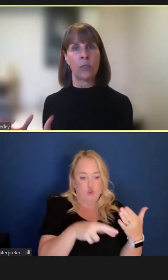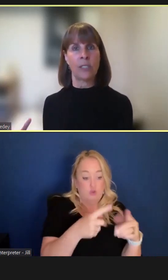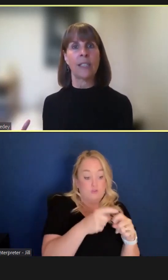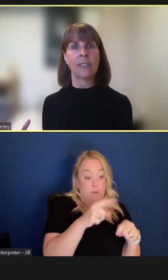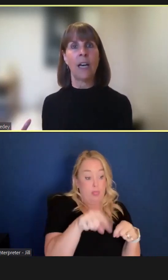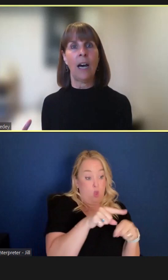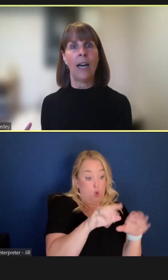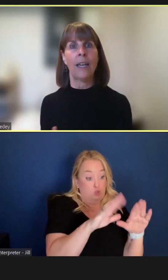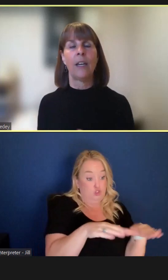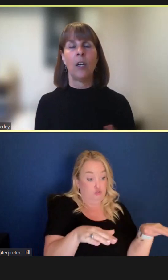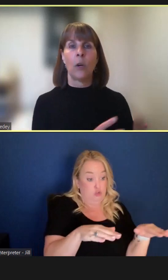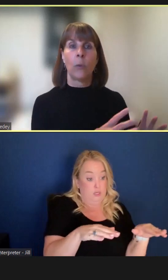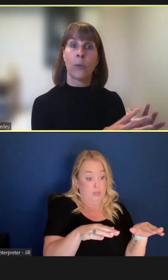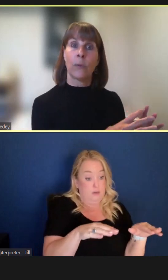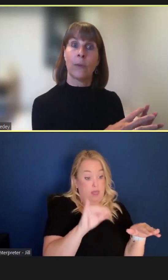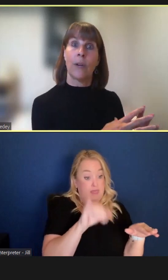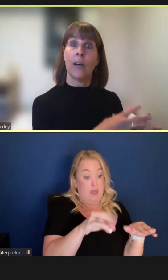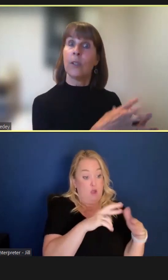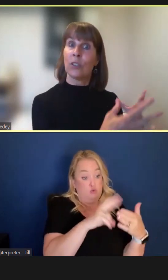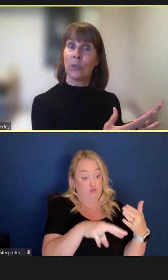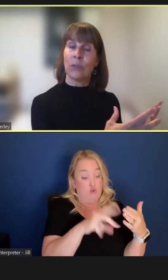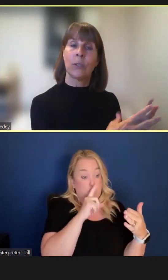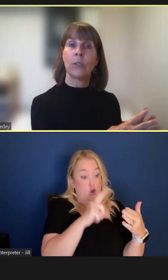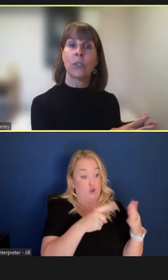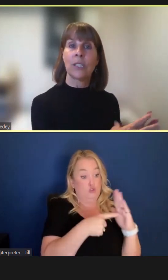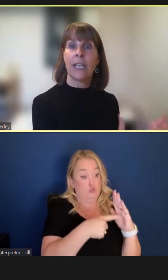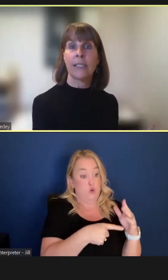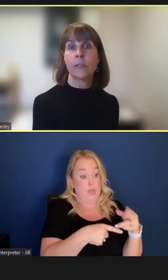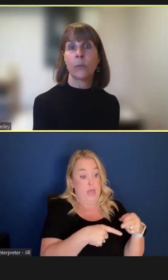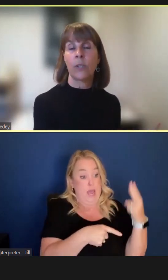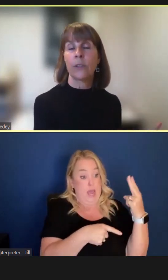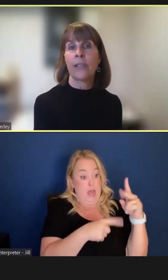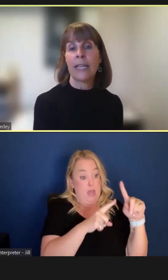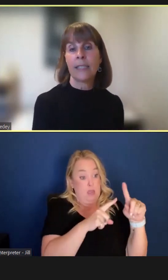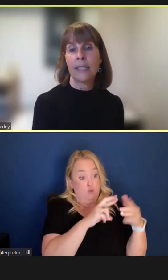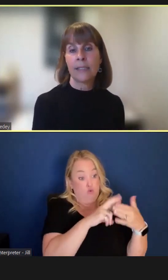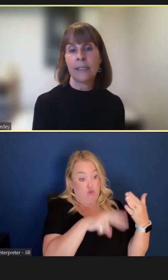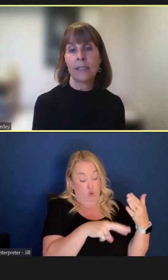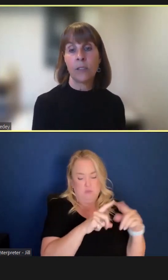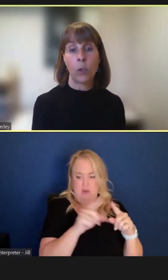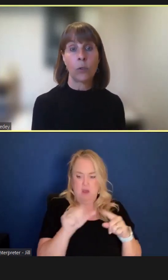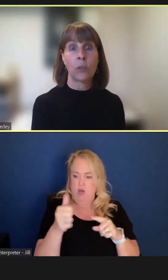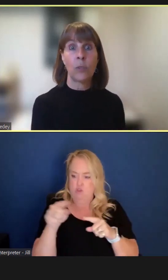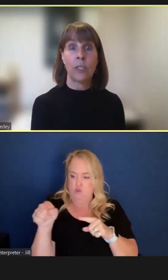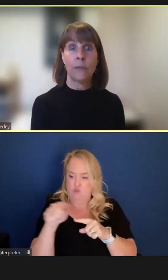test high with other children who took a test where that test is known to be very